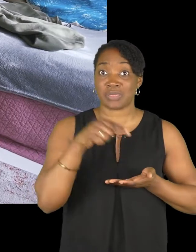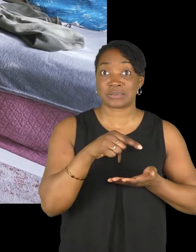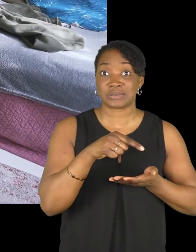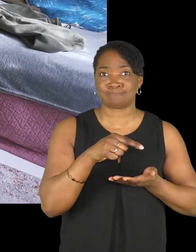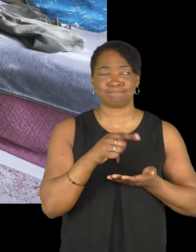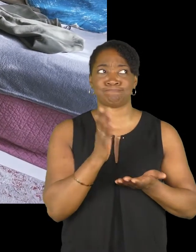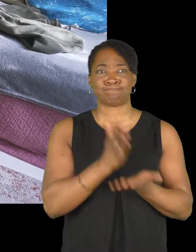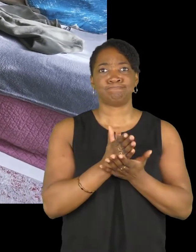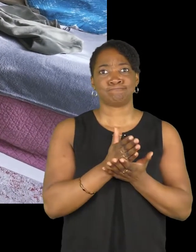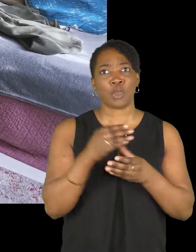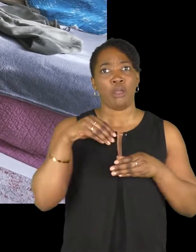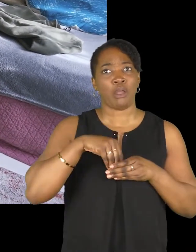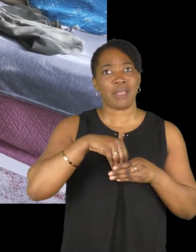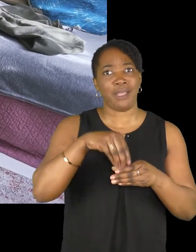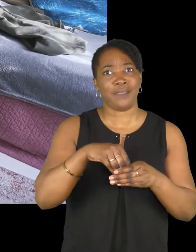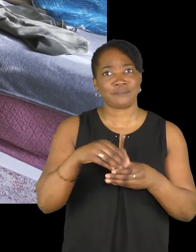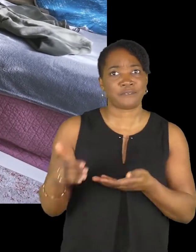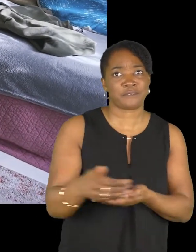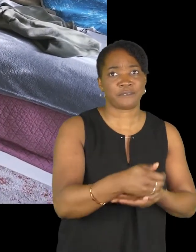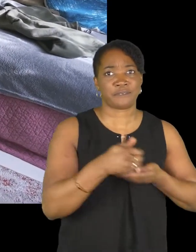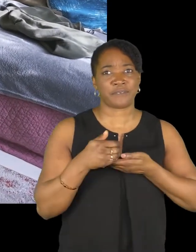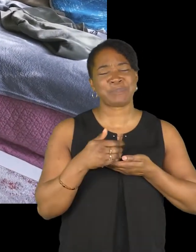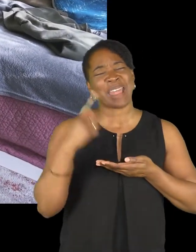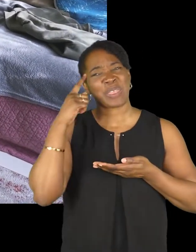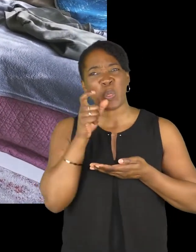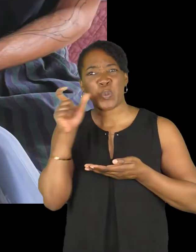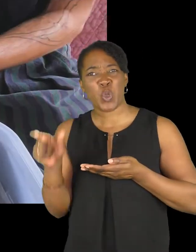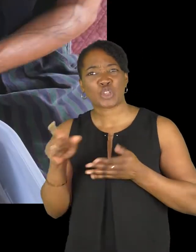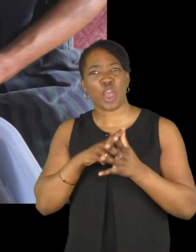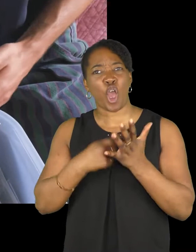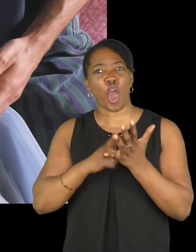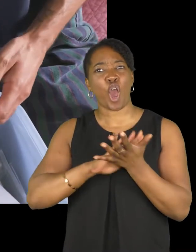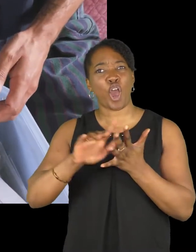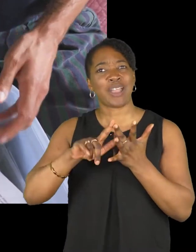an archive, right? Maybe it's not helpful to use the word archive, maybe it's also thinking outside